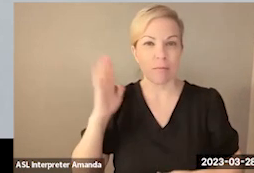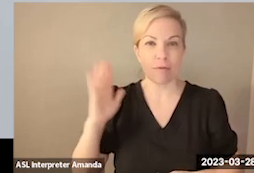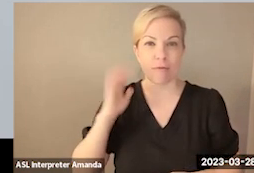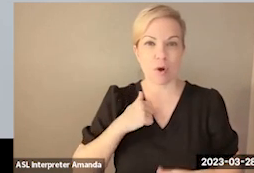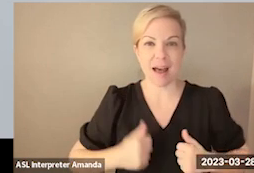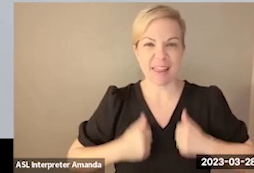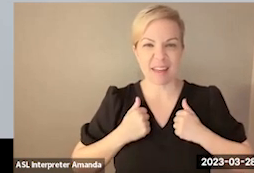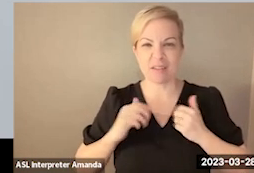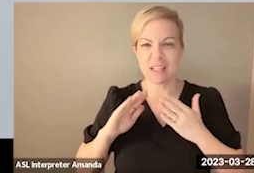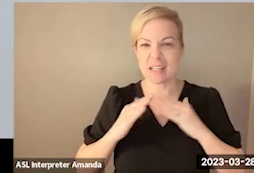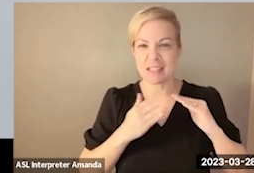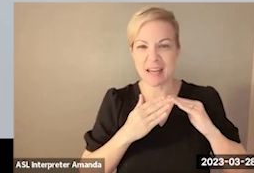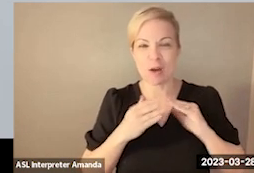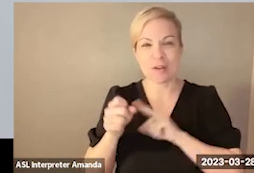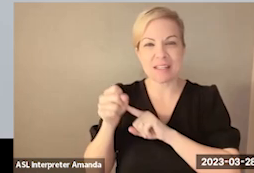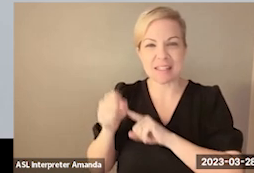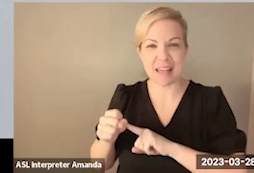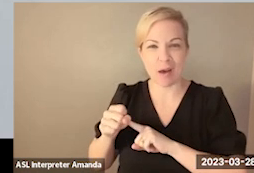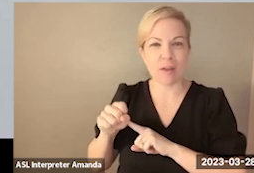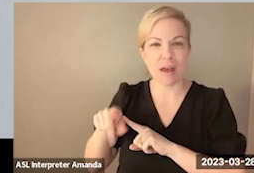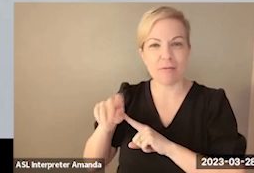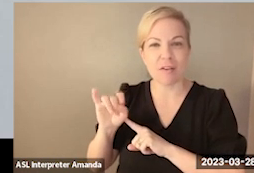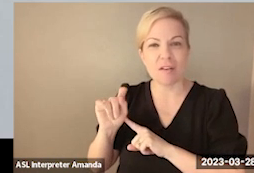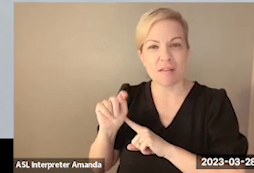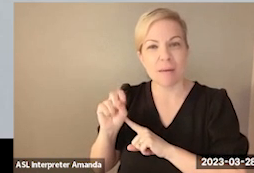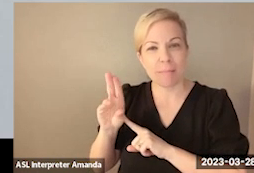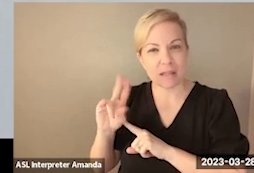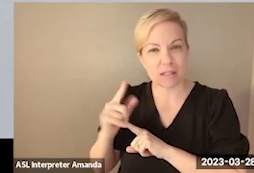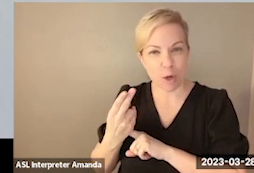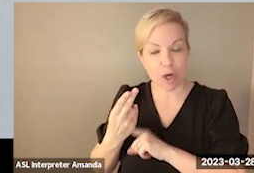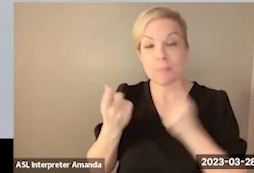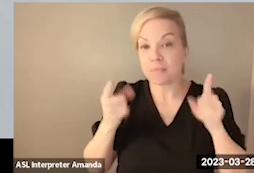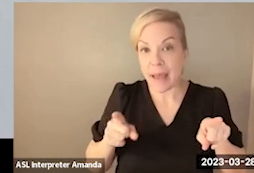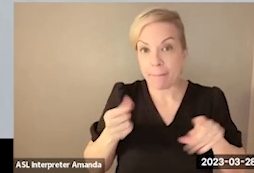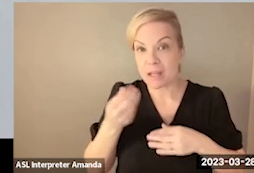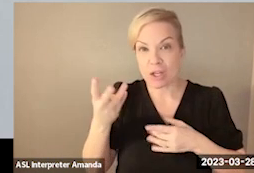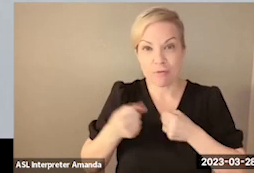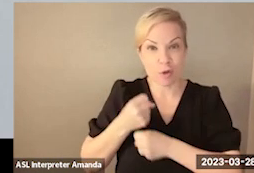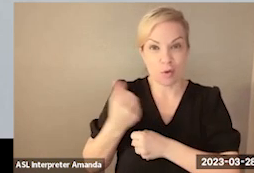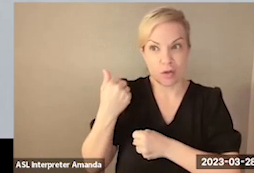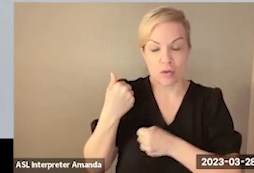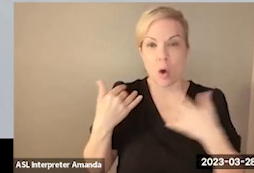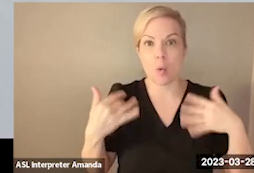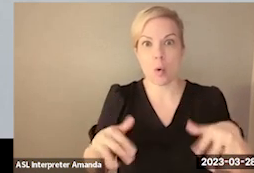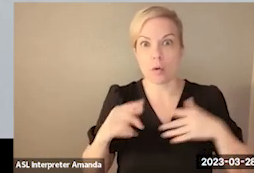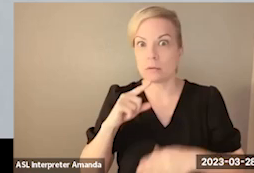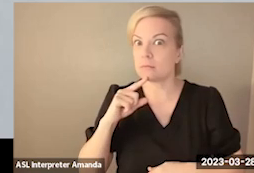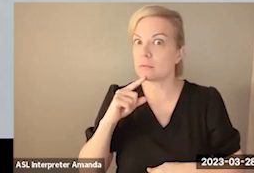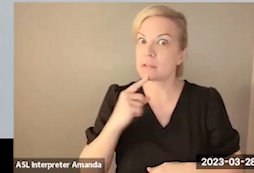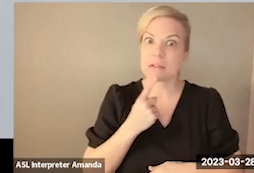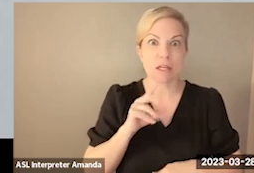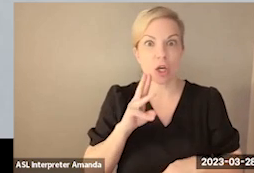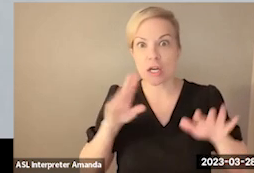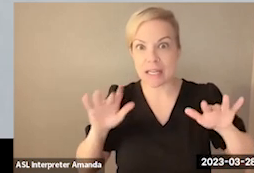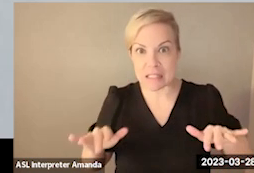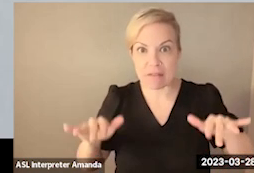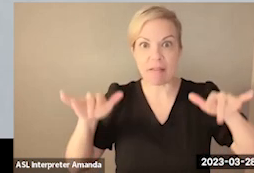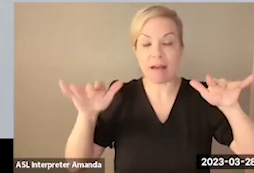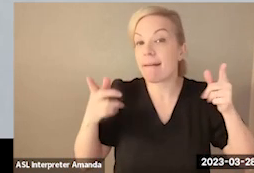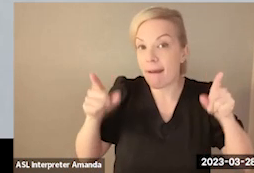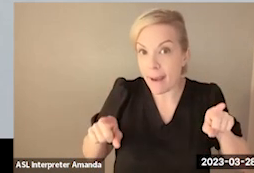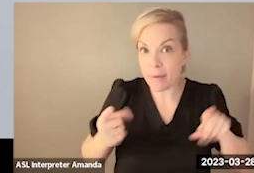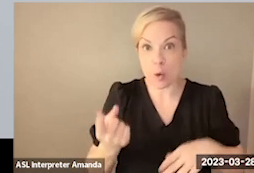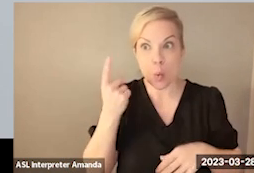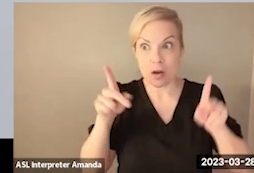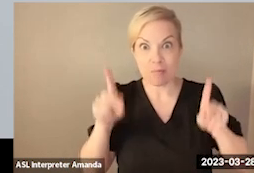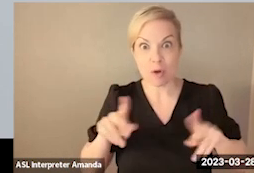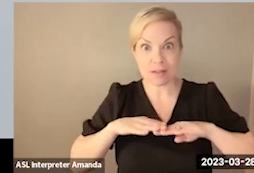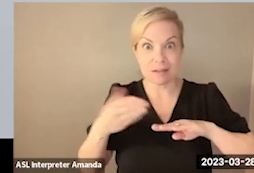Debbie Stine, Science & Technology Policy Academy: township at south of Pittsburgh. and a couple of years ago we had like a major flood. Enough that, like one person, was killed, and